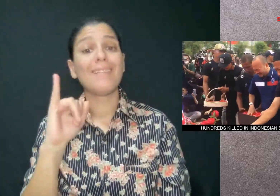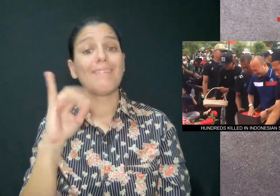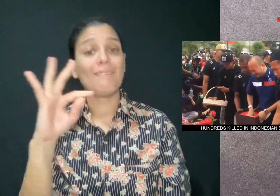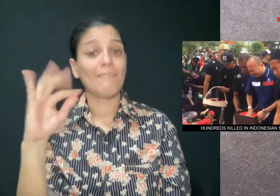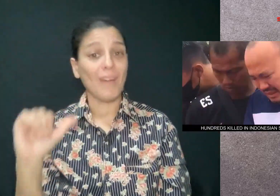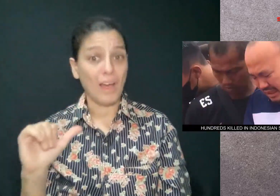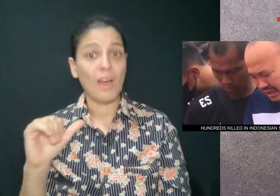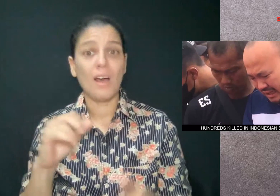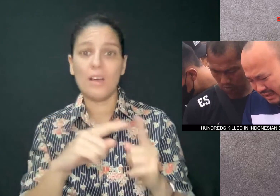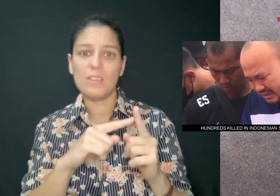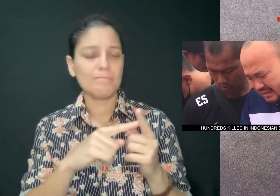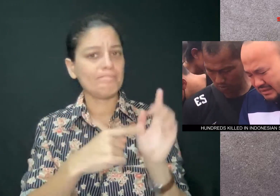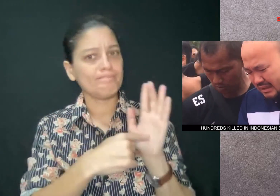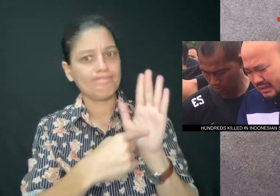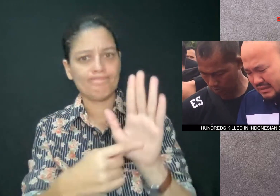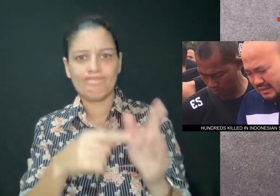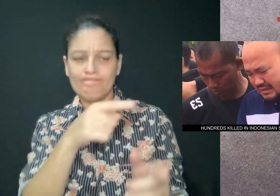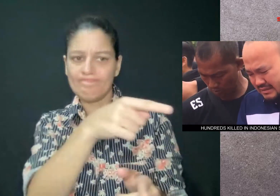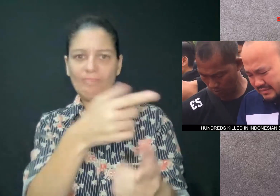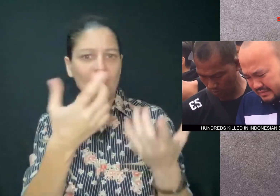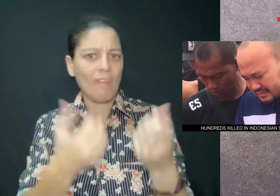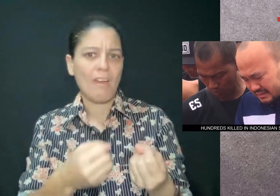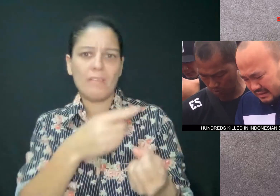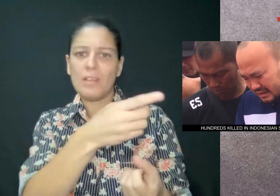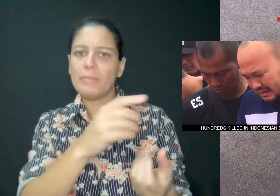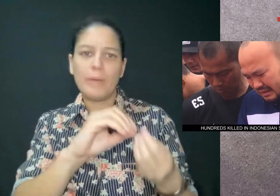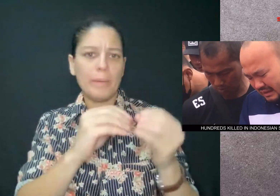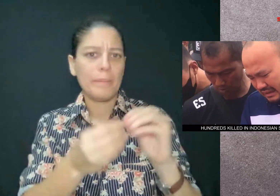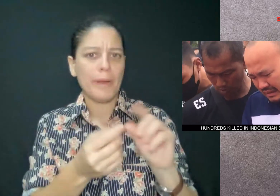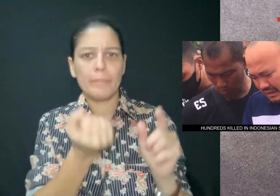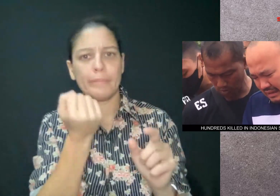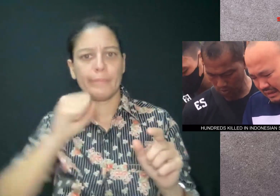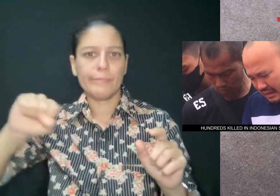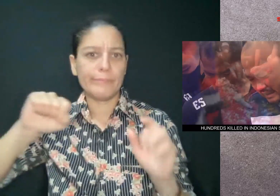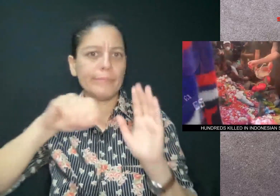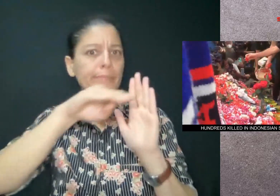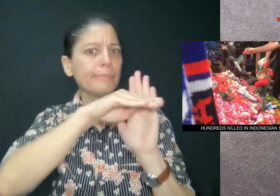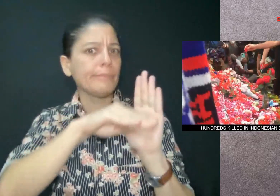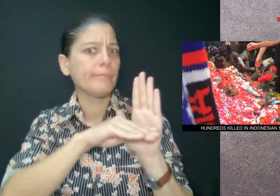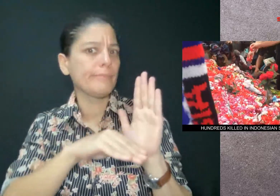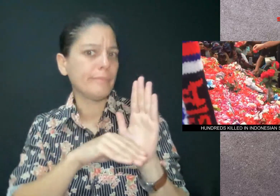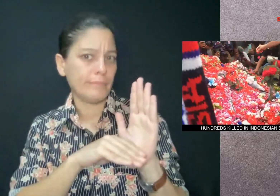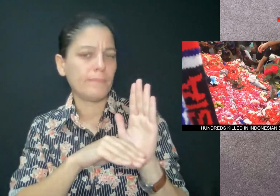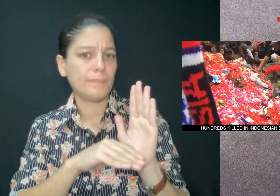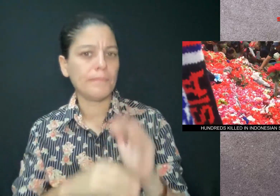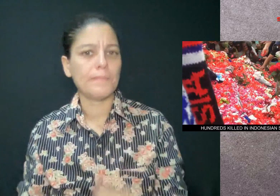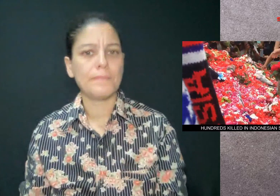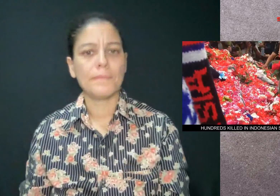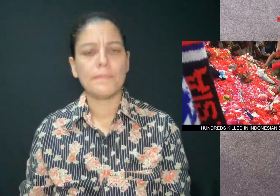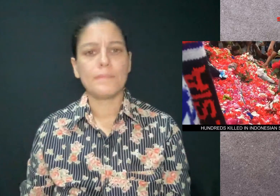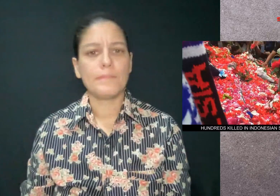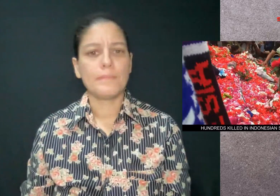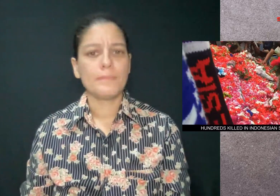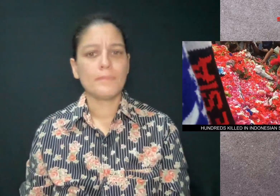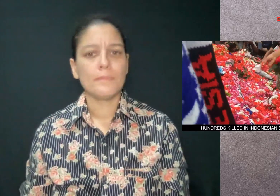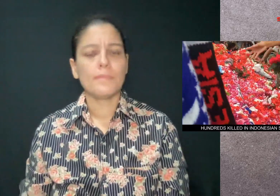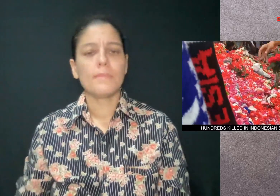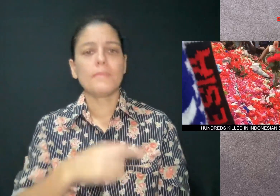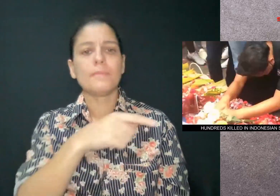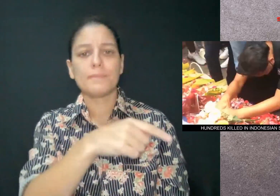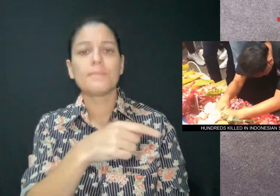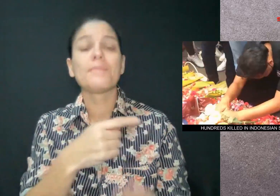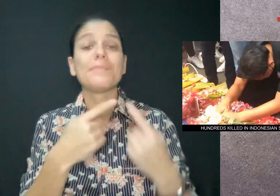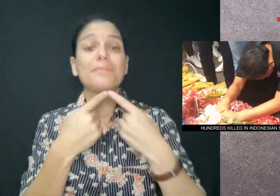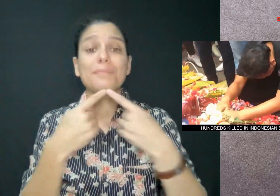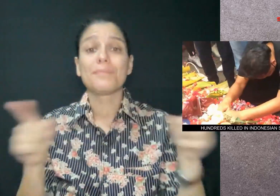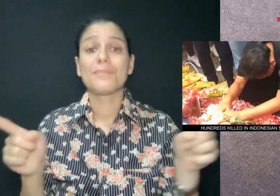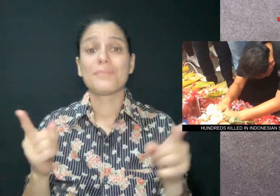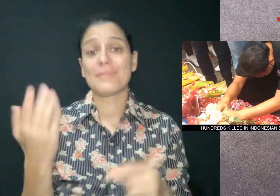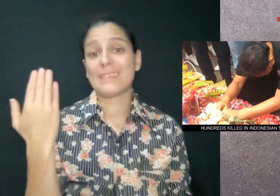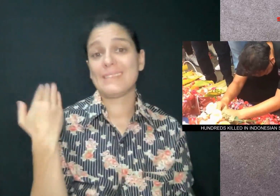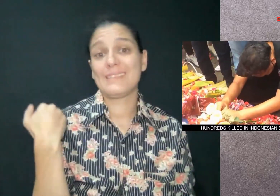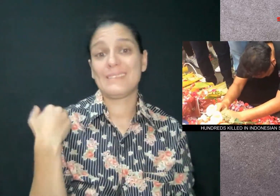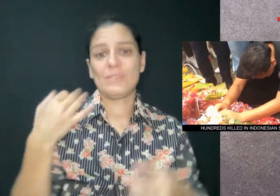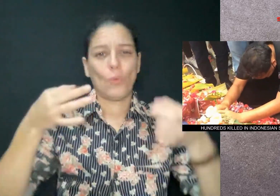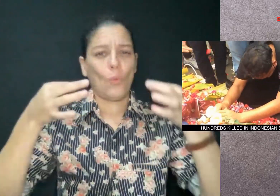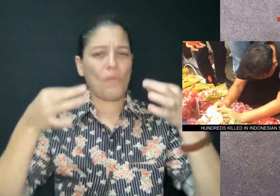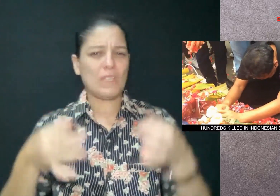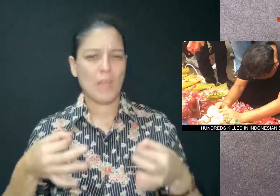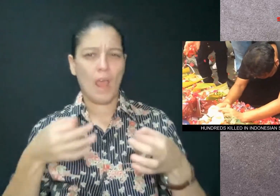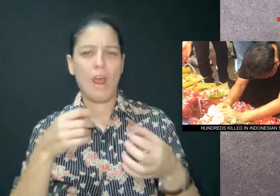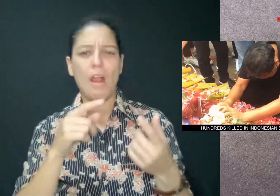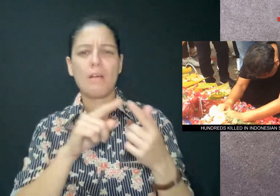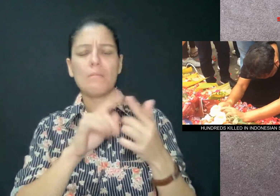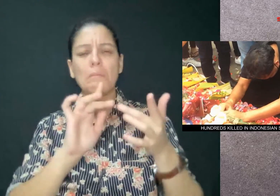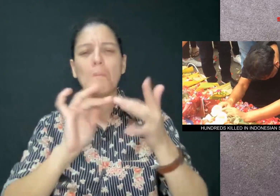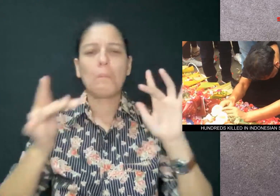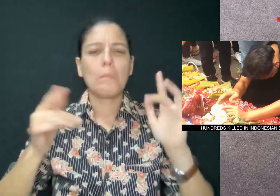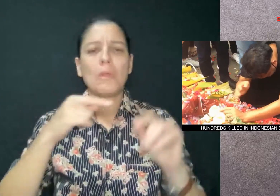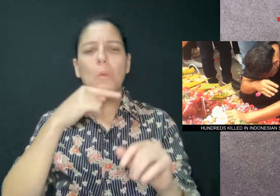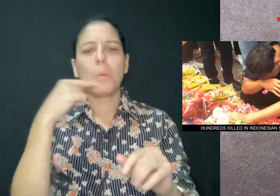FIFA guidelines